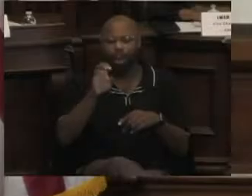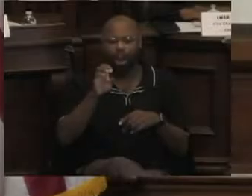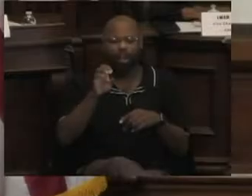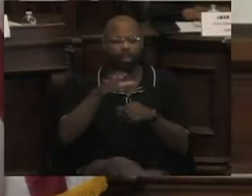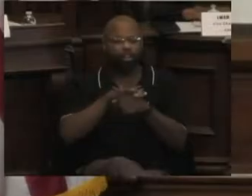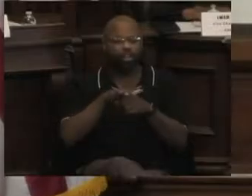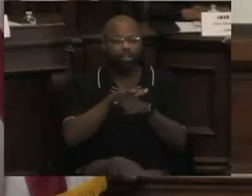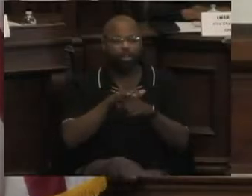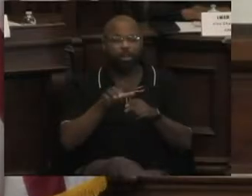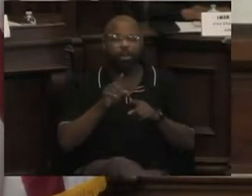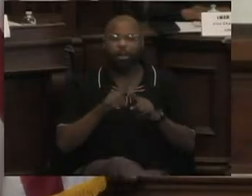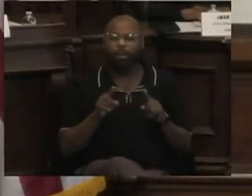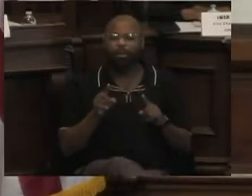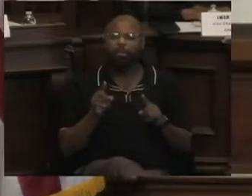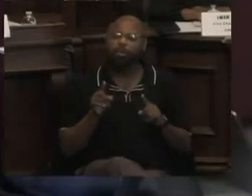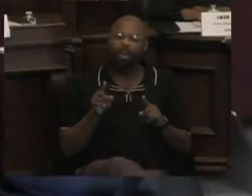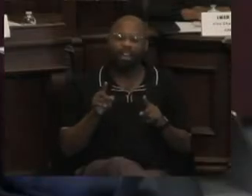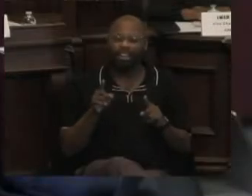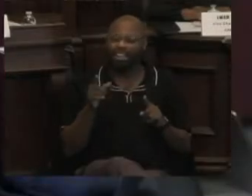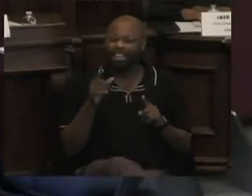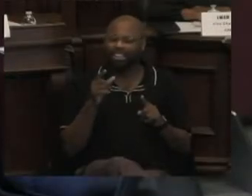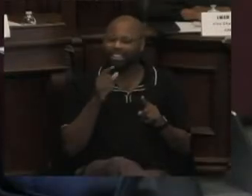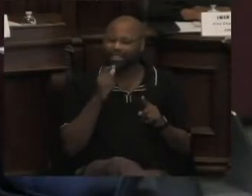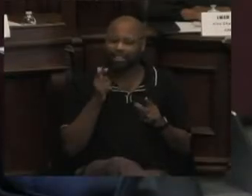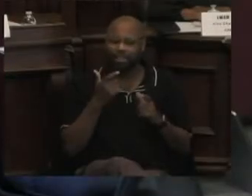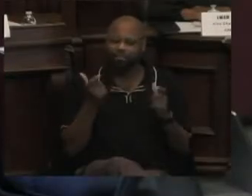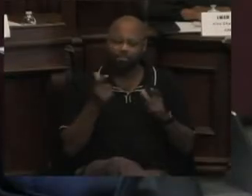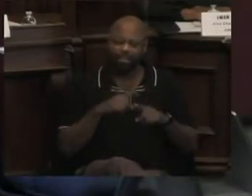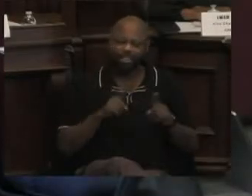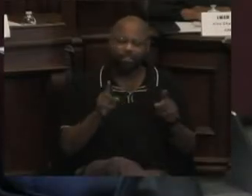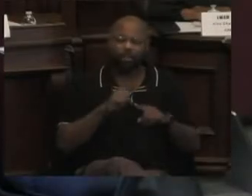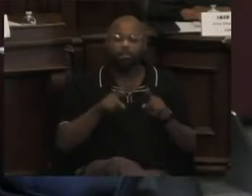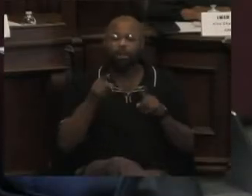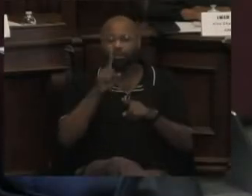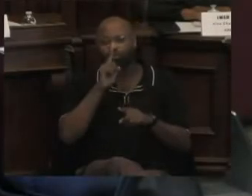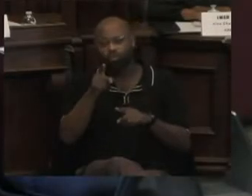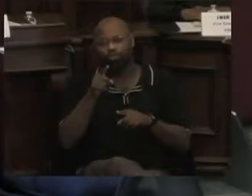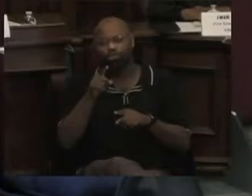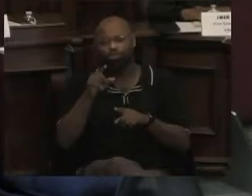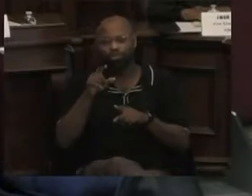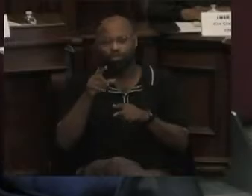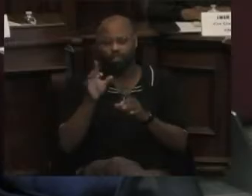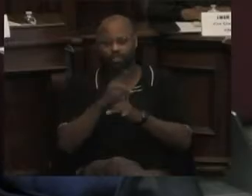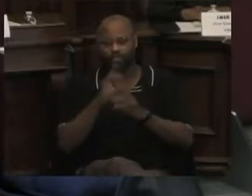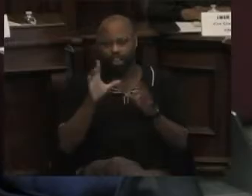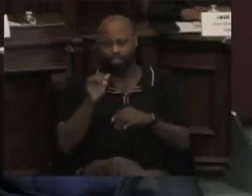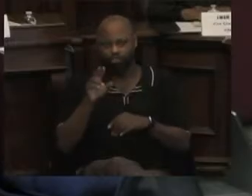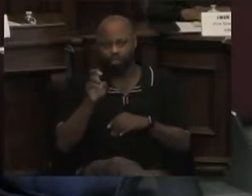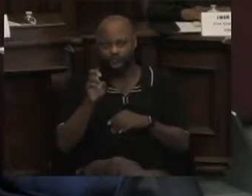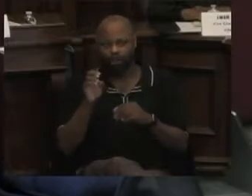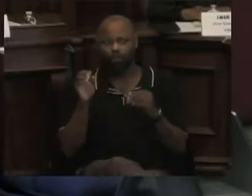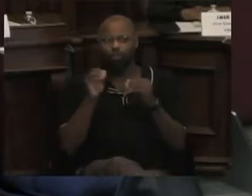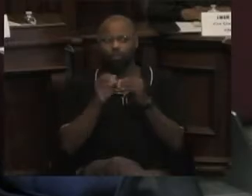place cameras where there's higher rates of violent crime. And. While those two didn't